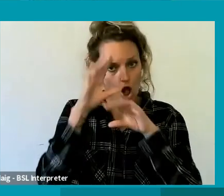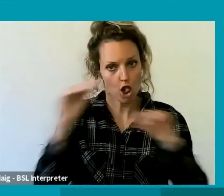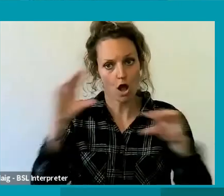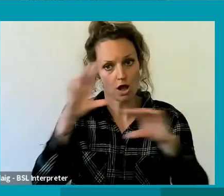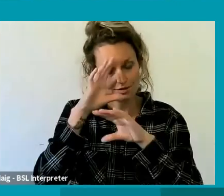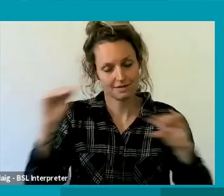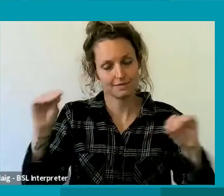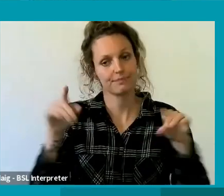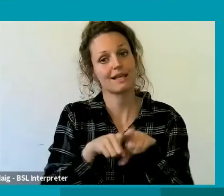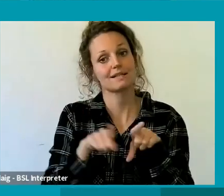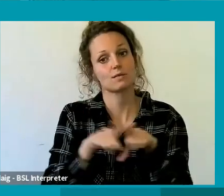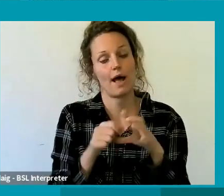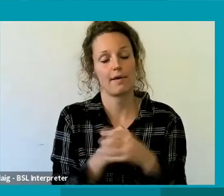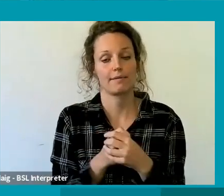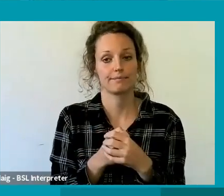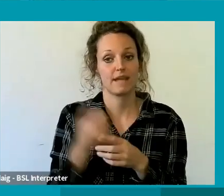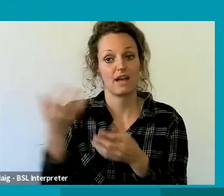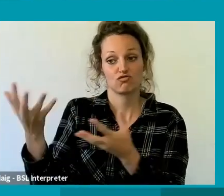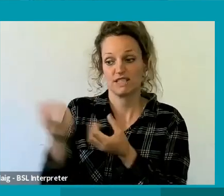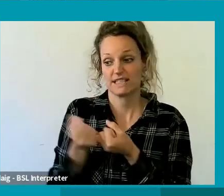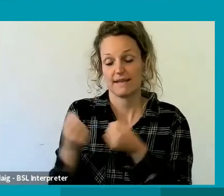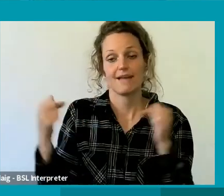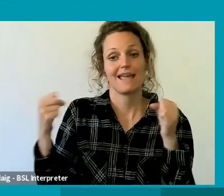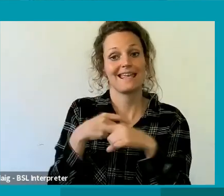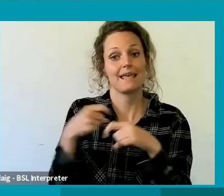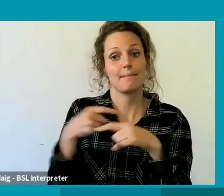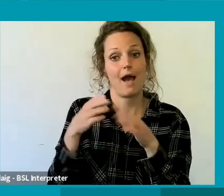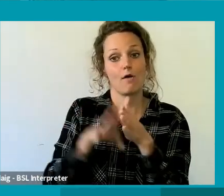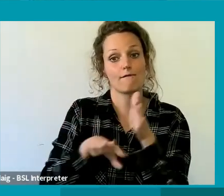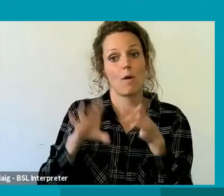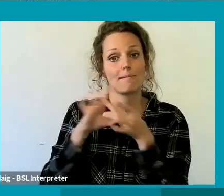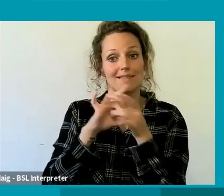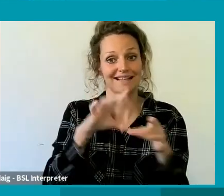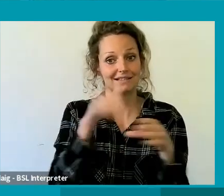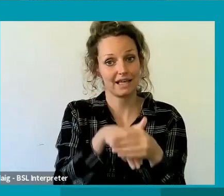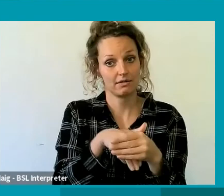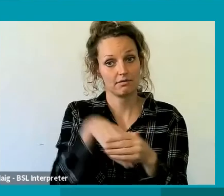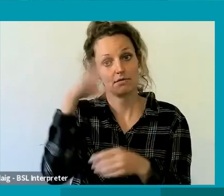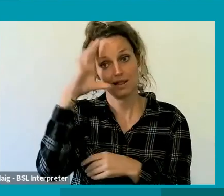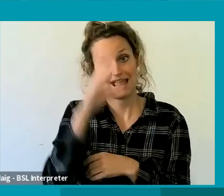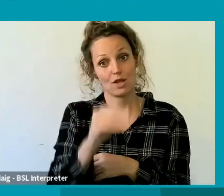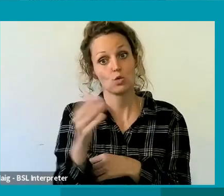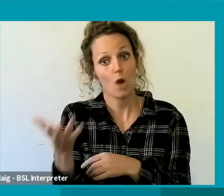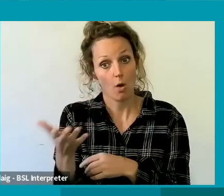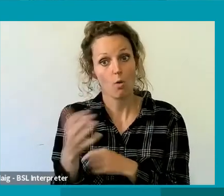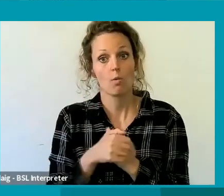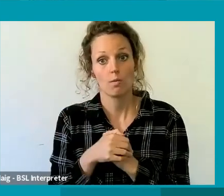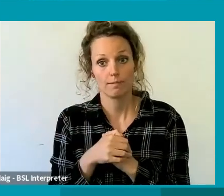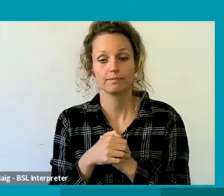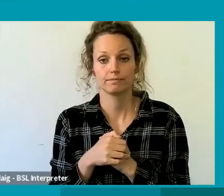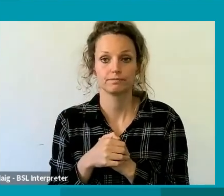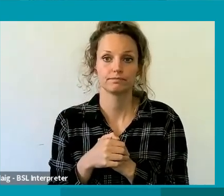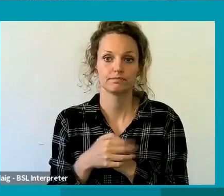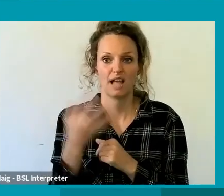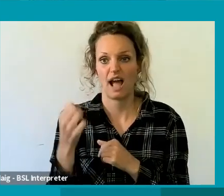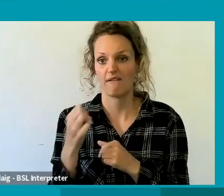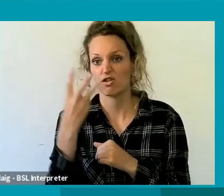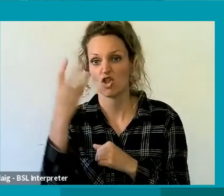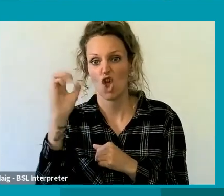you will get dropped an email from LinkedIn to let you know that there are, you know, thirty jobs, thirty neuro diversity,